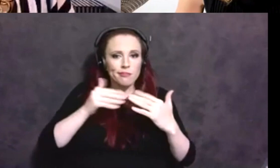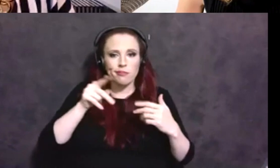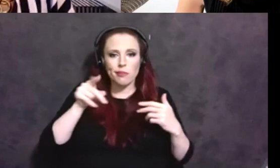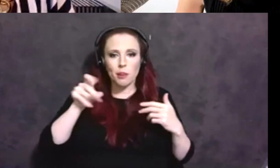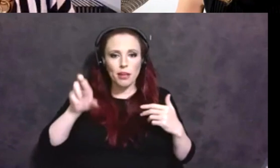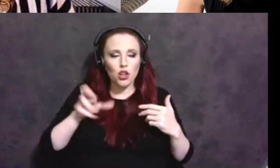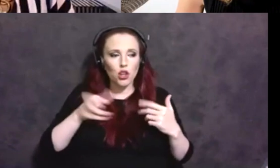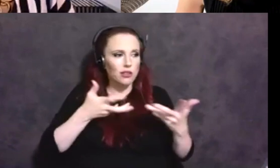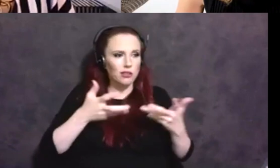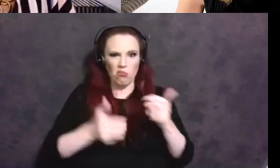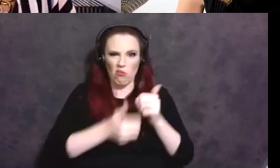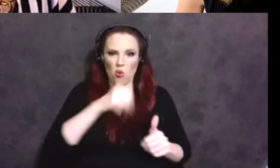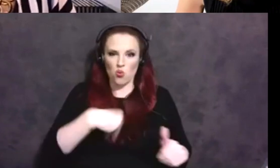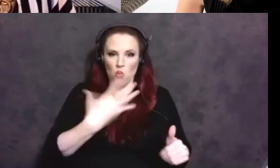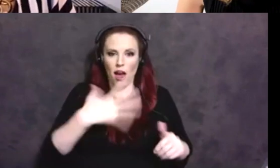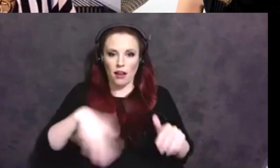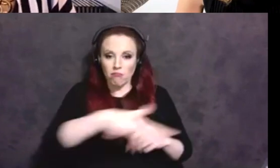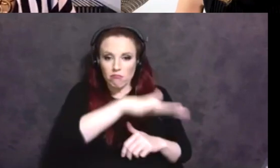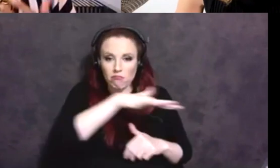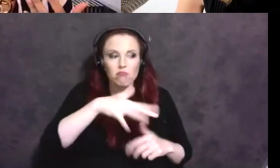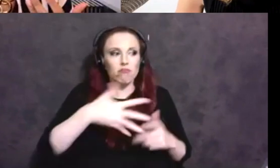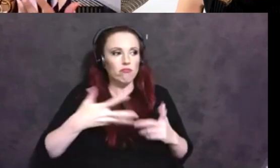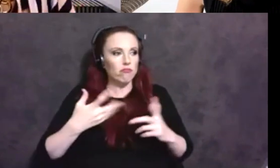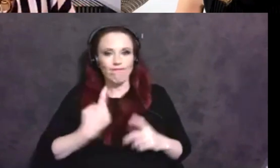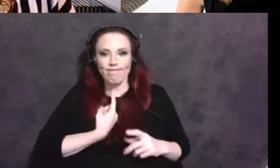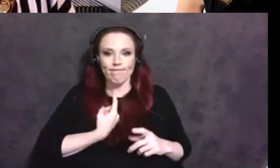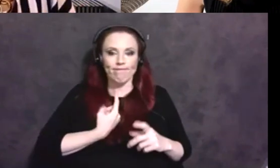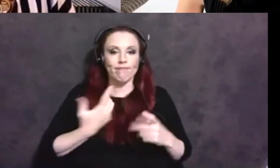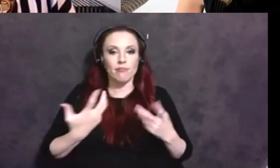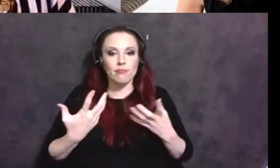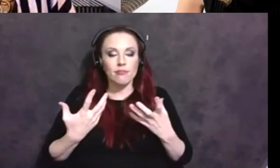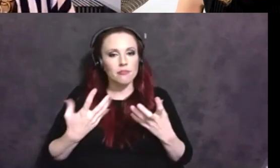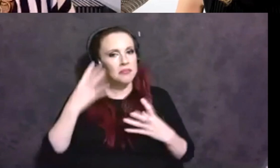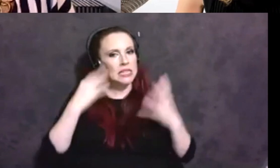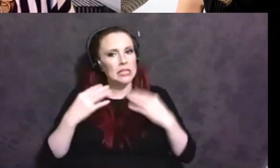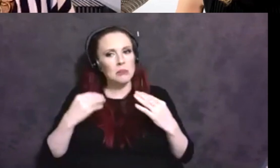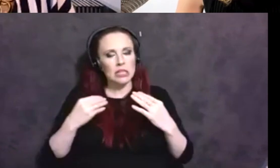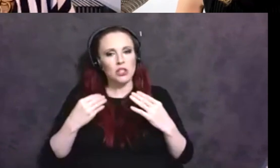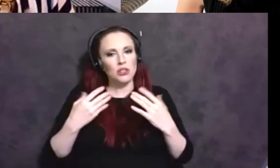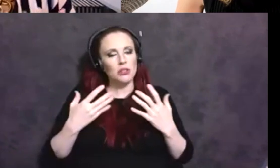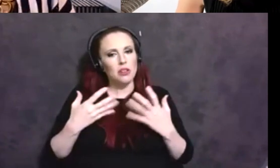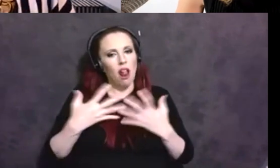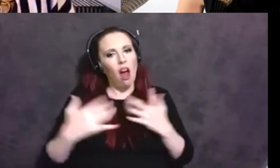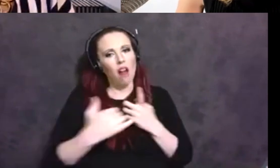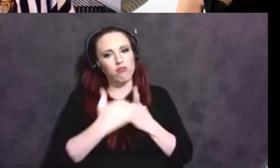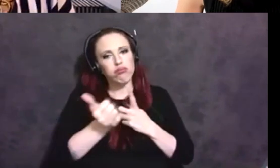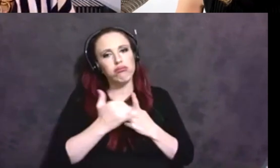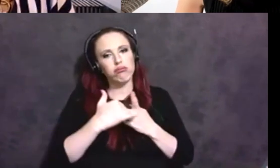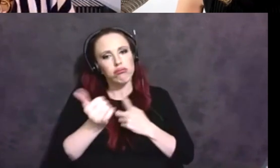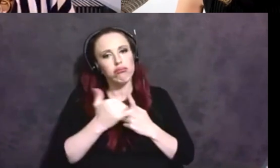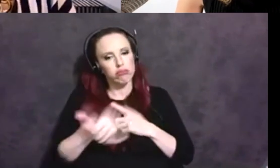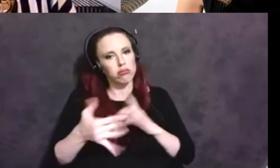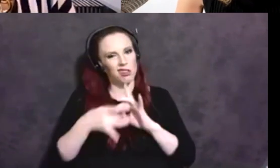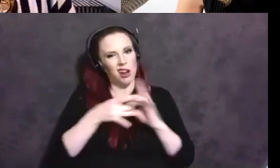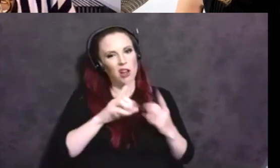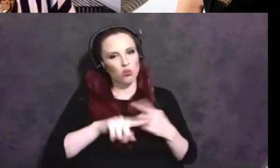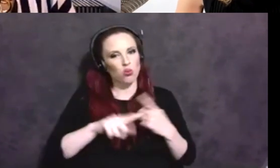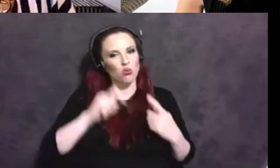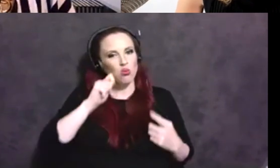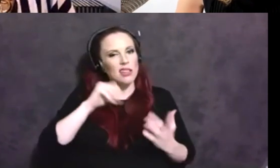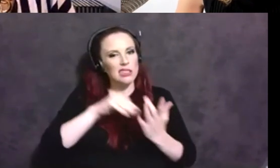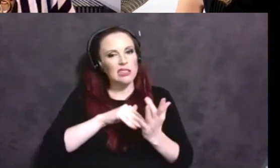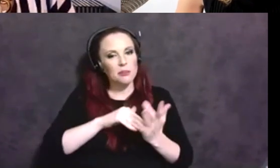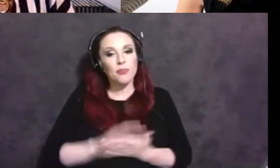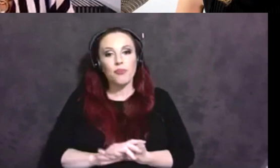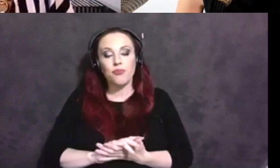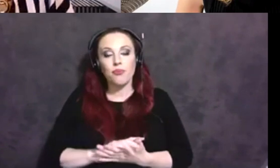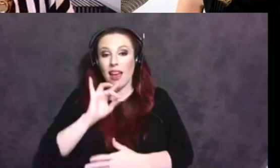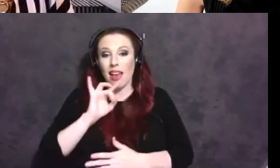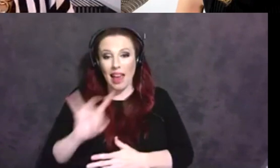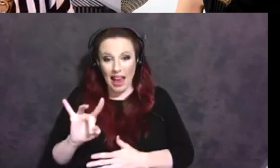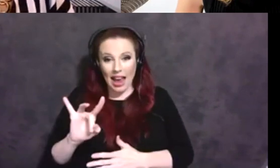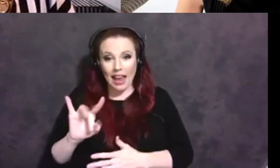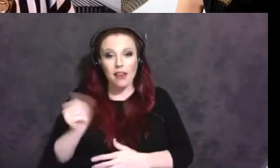growing up in Toronto amongst my peer group. I grew up primarily around white kids. I had